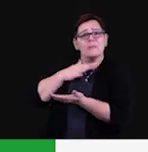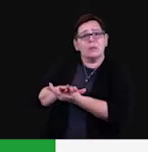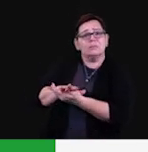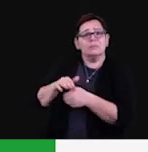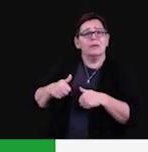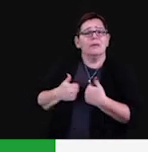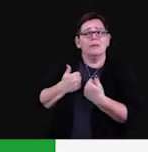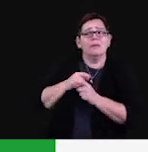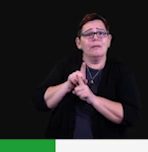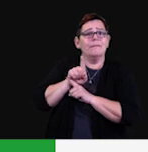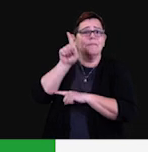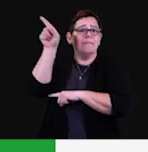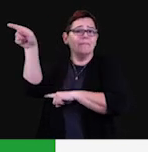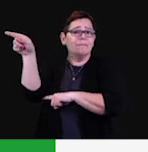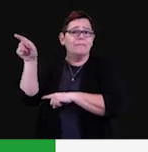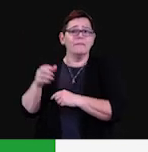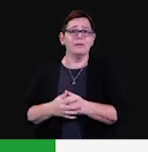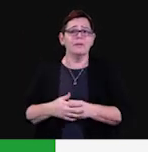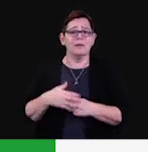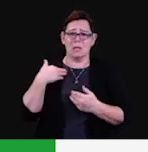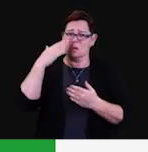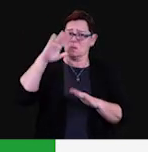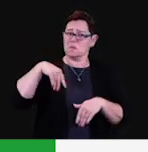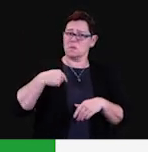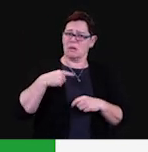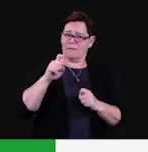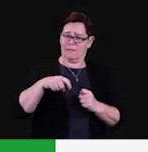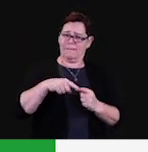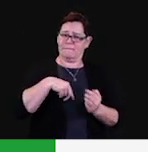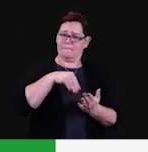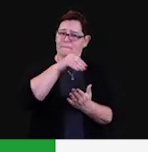I know I have to file an income tax return but does my spouse need to?